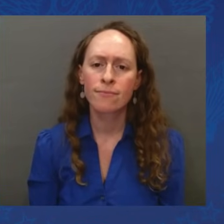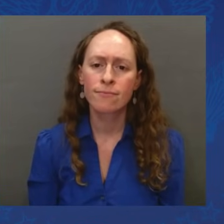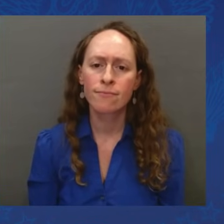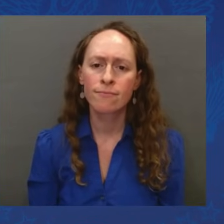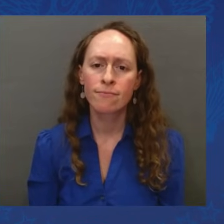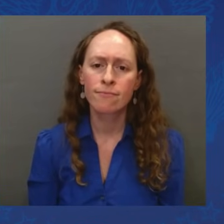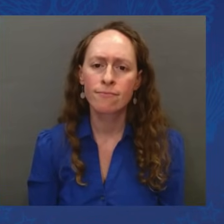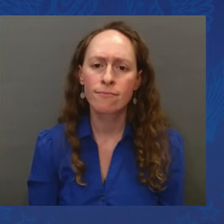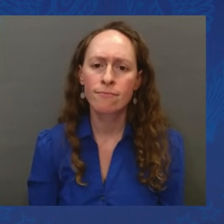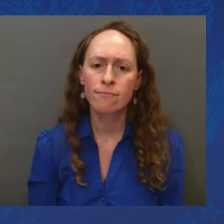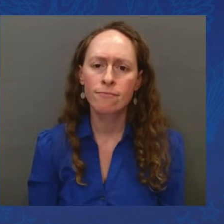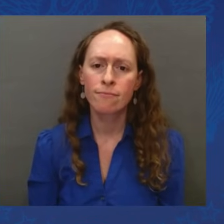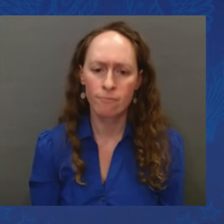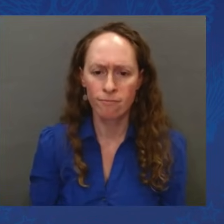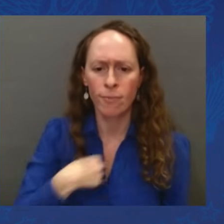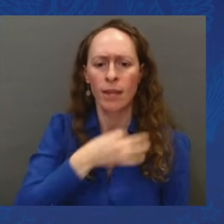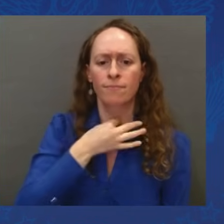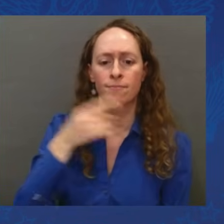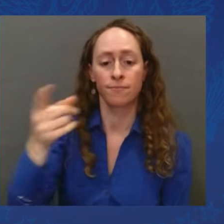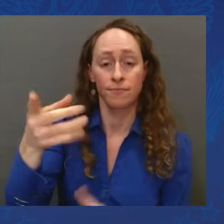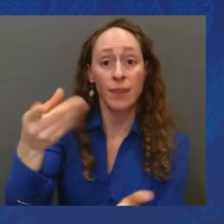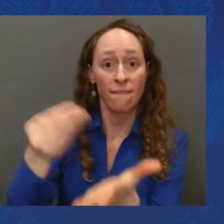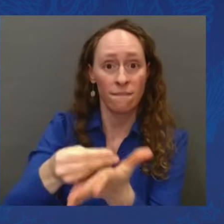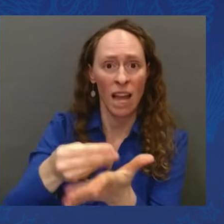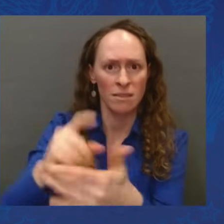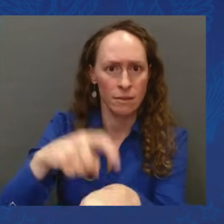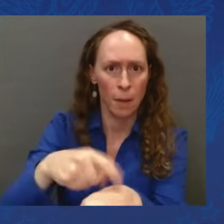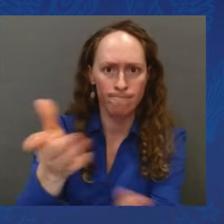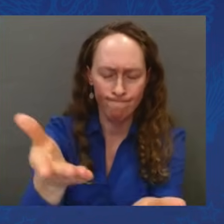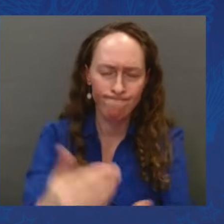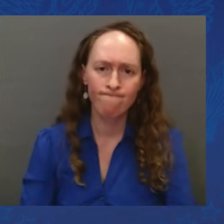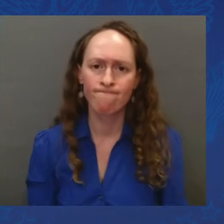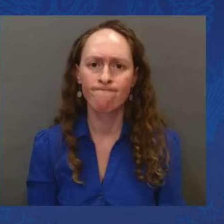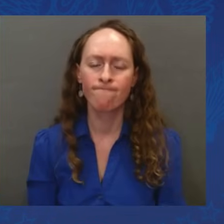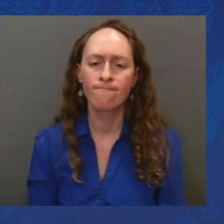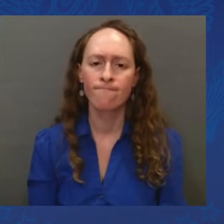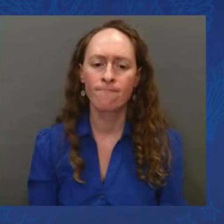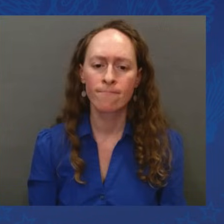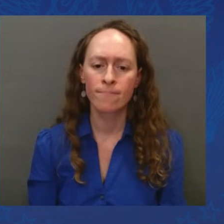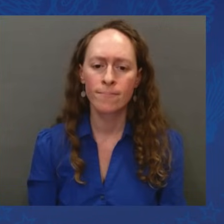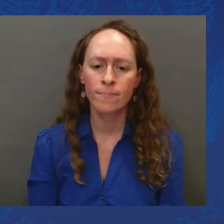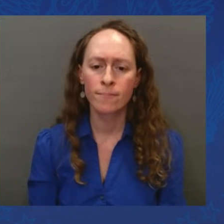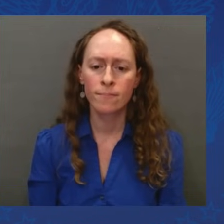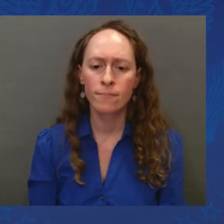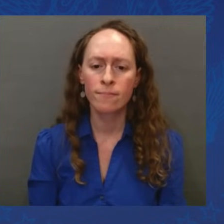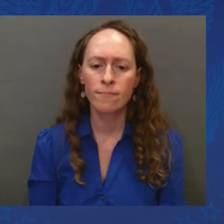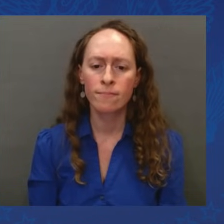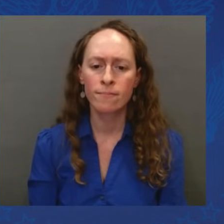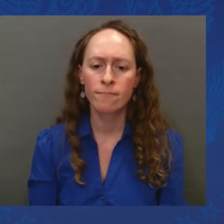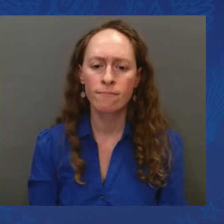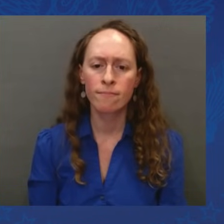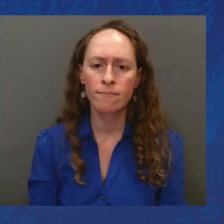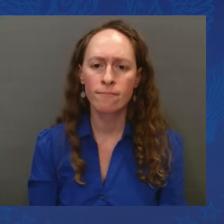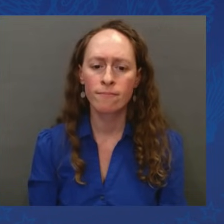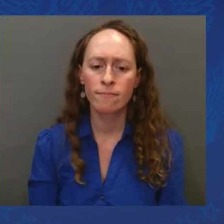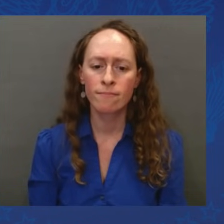The Press: Thank you. And as an Irishman, I apologize for bringing the rain. The President: Well, holy God, I wouldn't have called on you if I had known that.